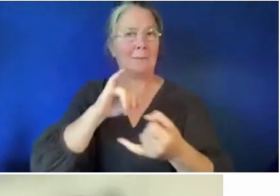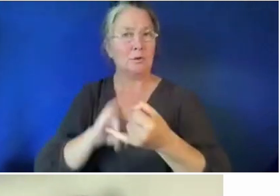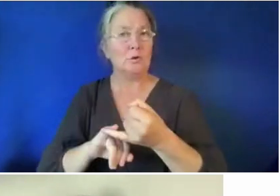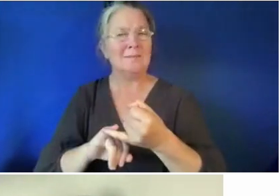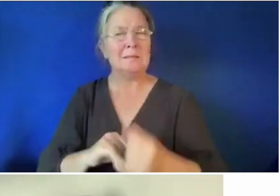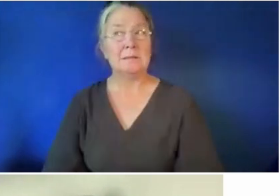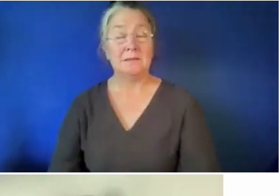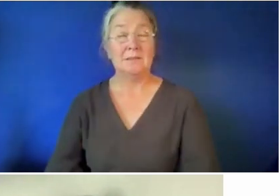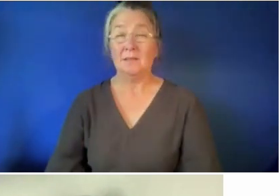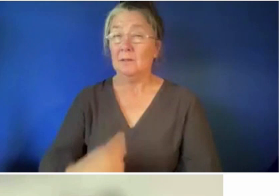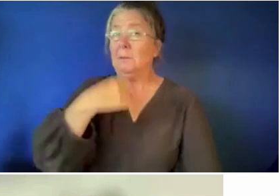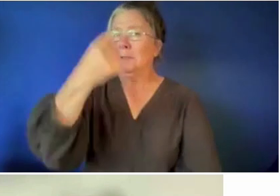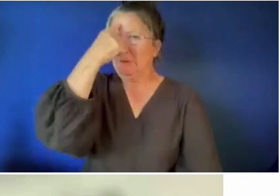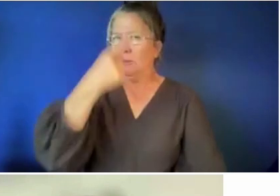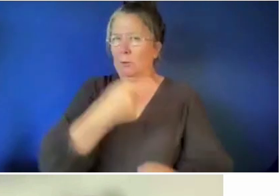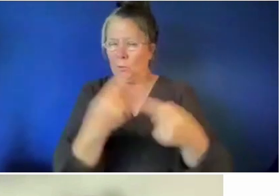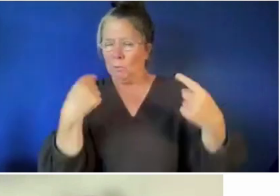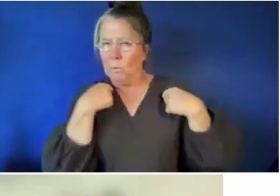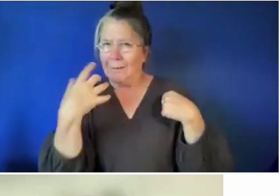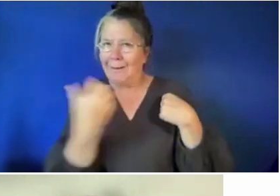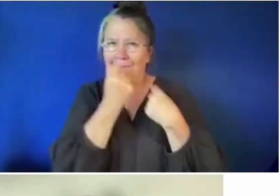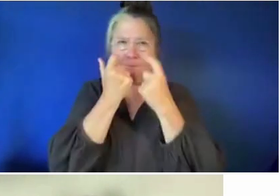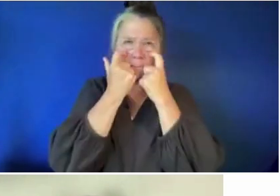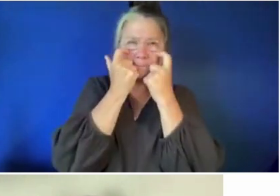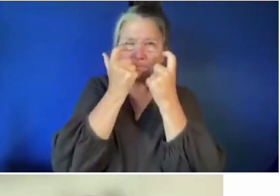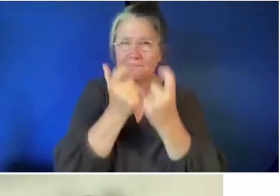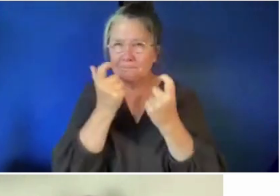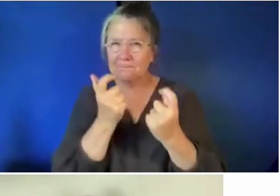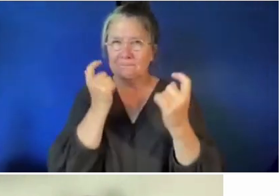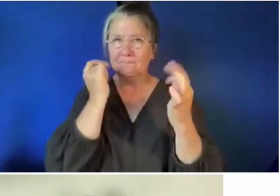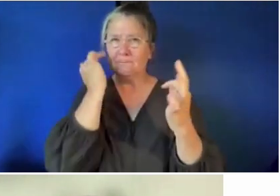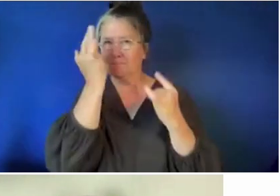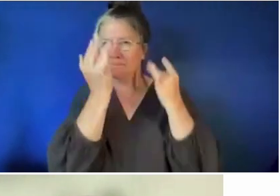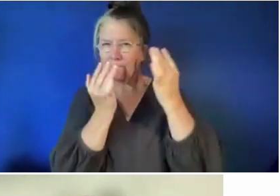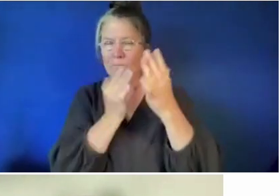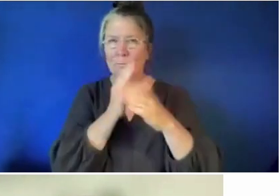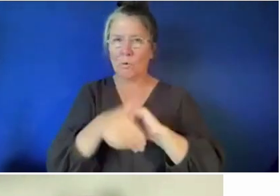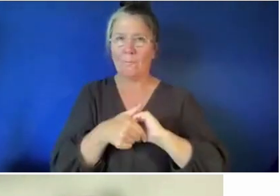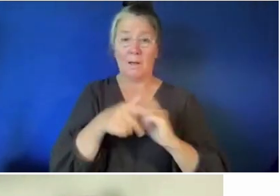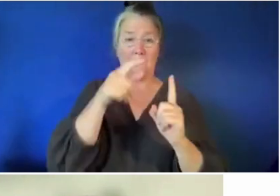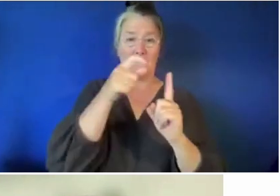that we need to think very, very carefully about the public services institutional role,